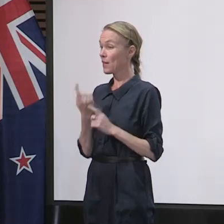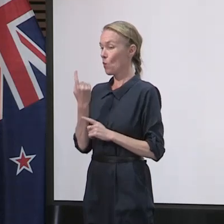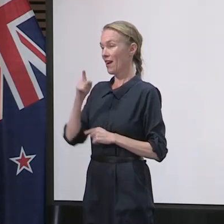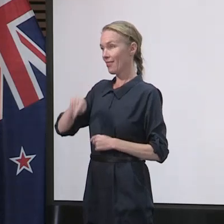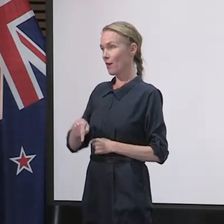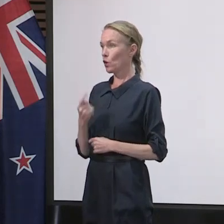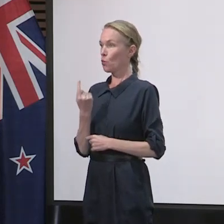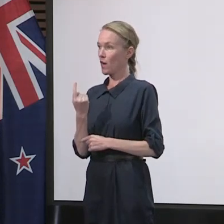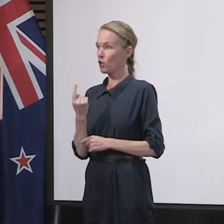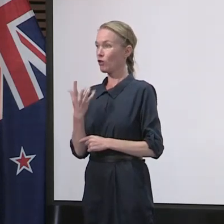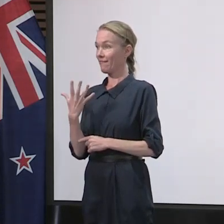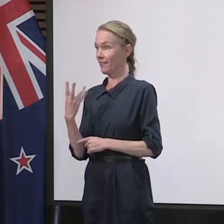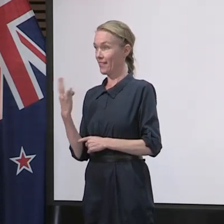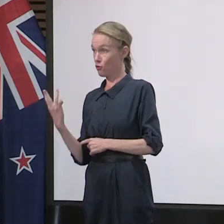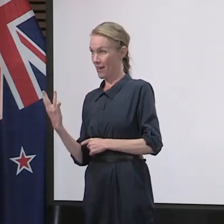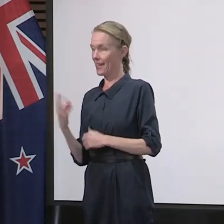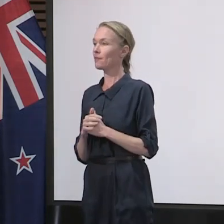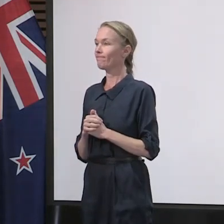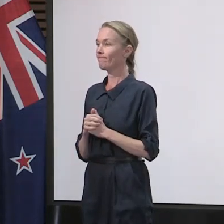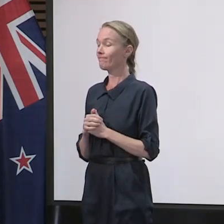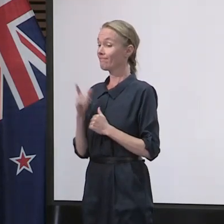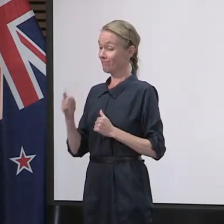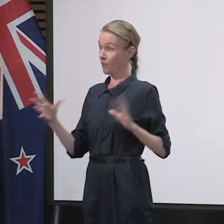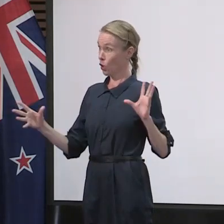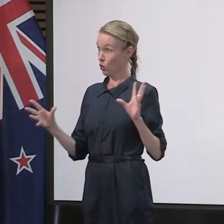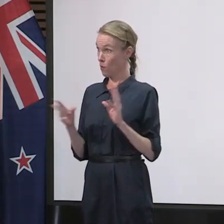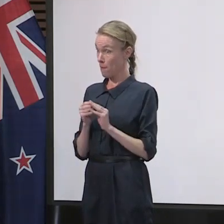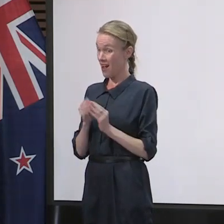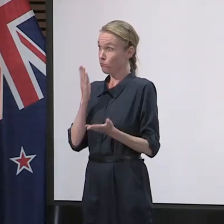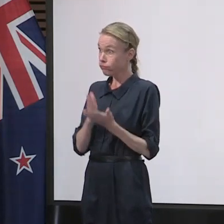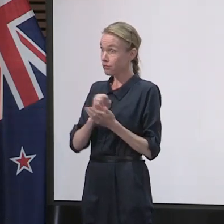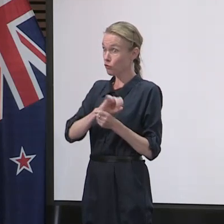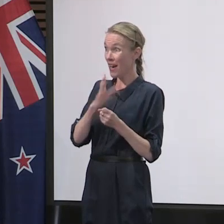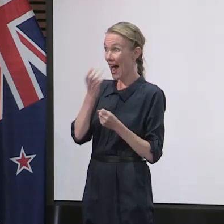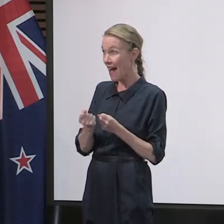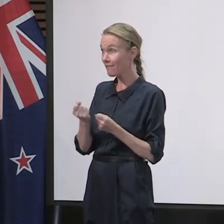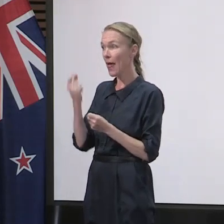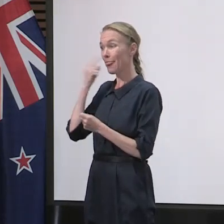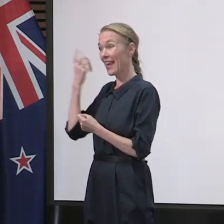either. That means New Zealand's total number of